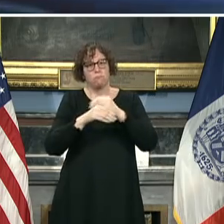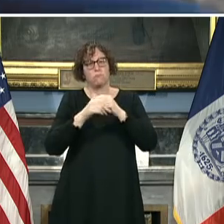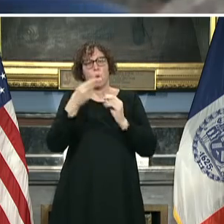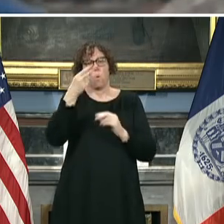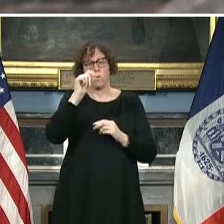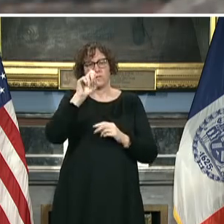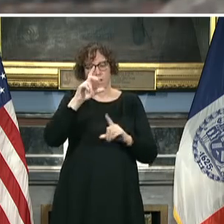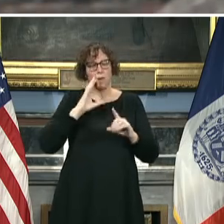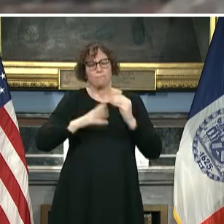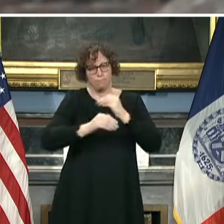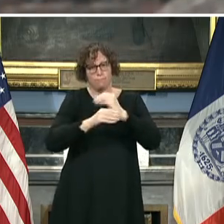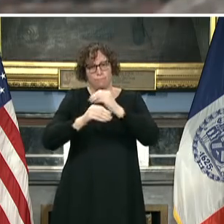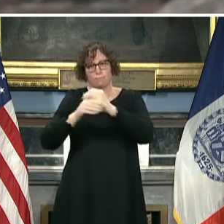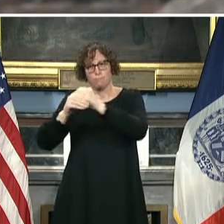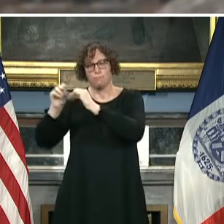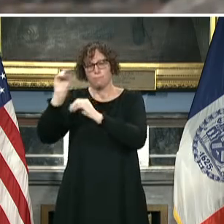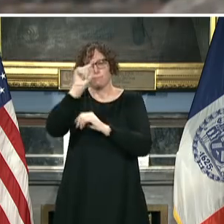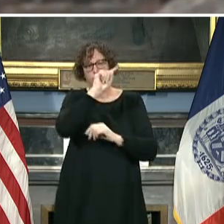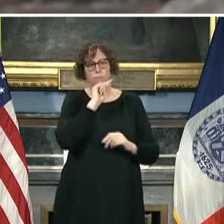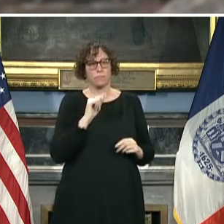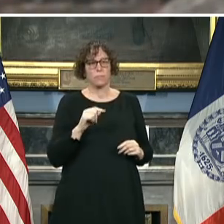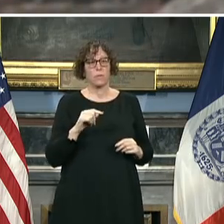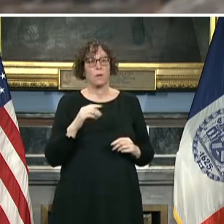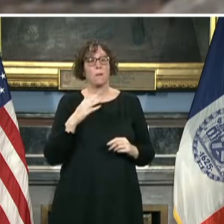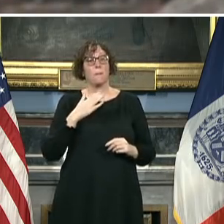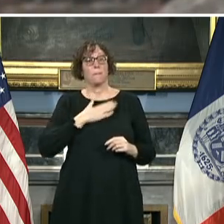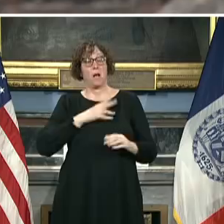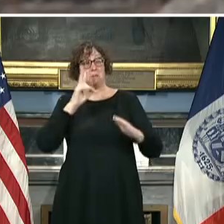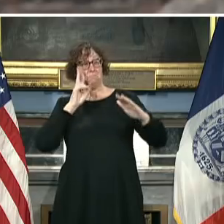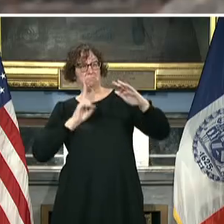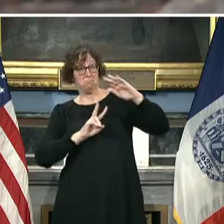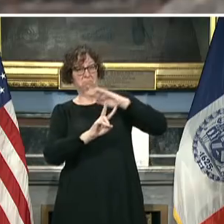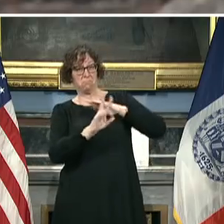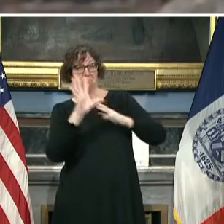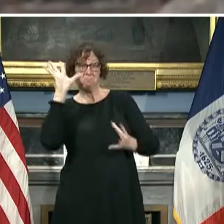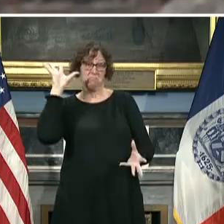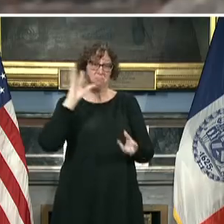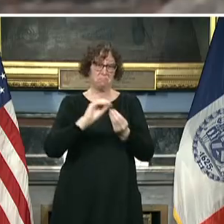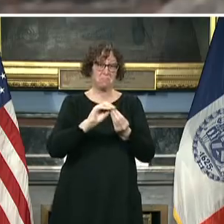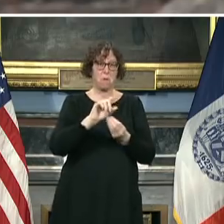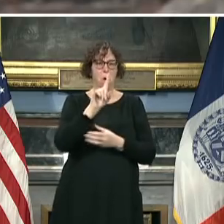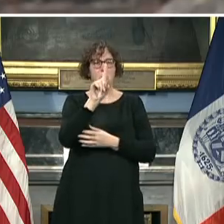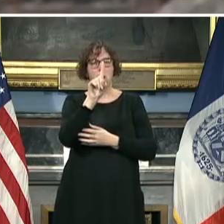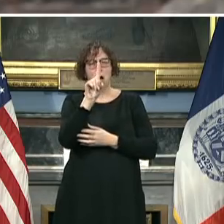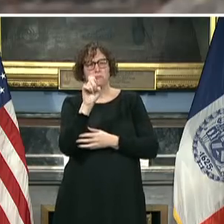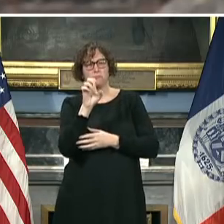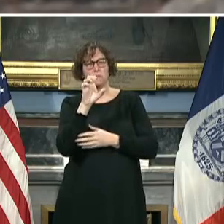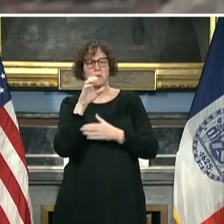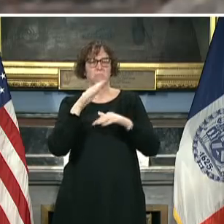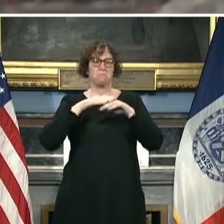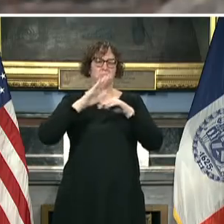THINK WE'RE GOING TO BE IN 100 PLUS HOTELS, IN THOSE CASES TAKING THE WHOLE HOTELON A